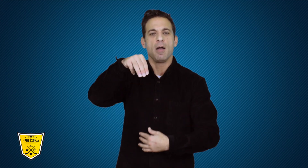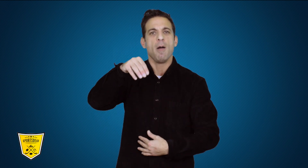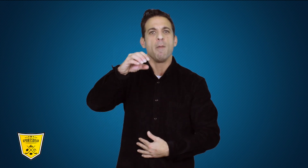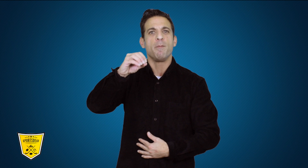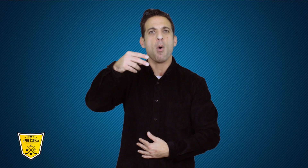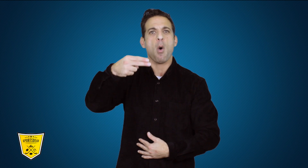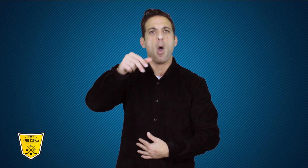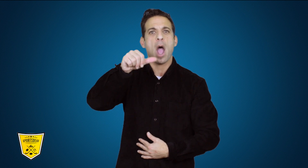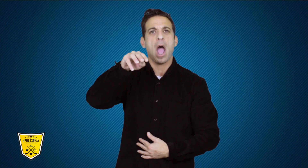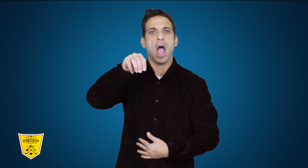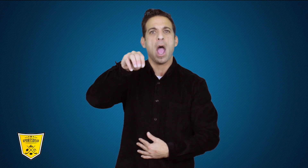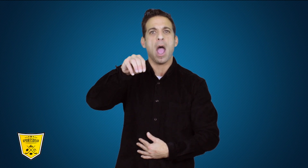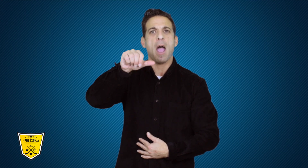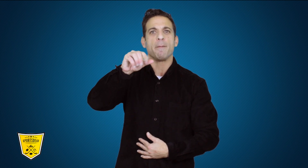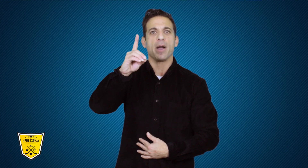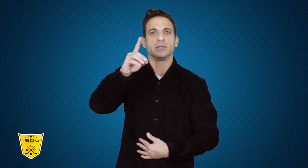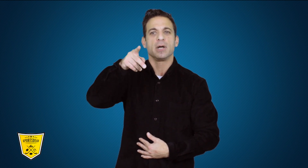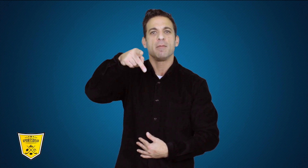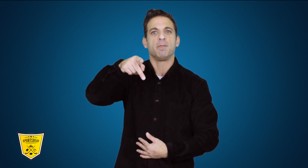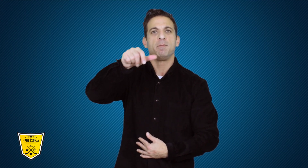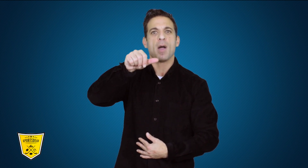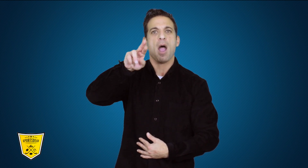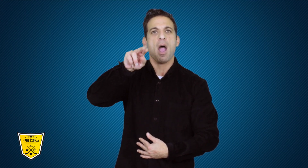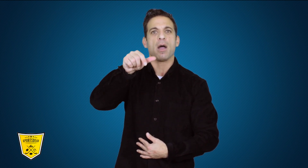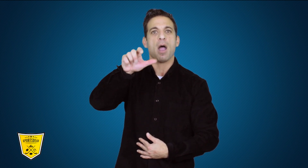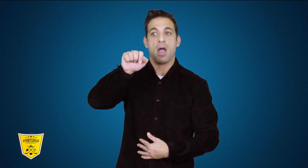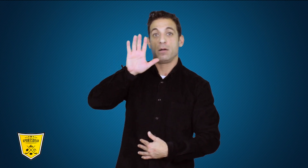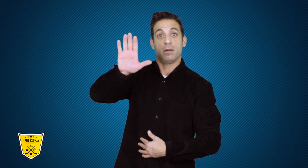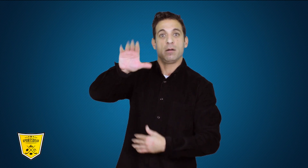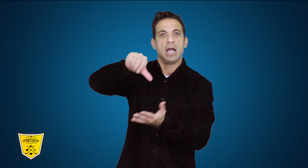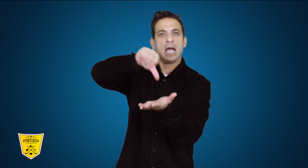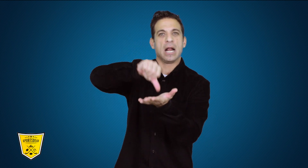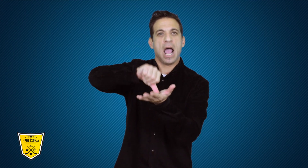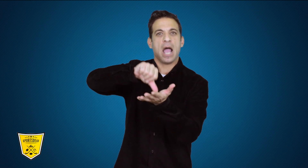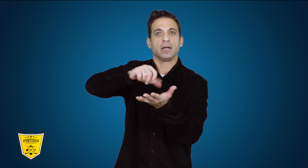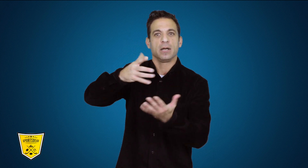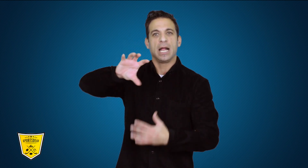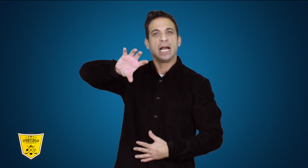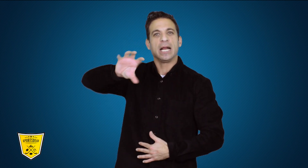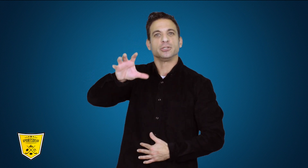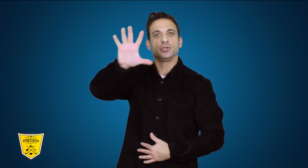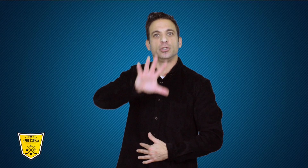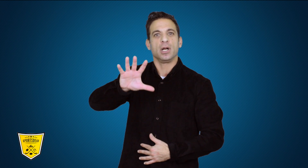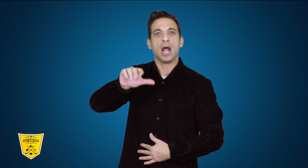from Mohammad Pargar of Iran, Regional President